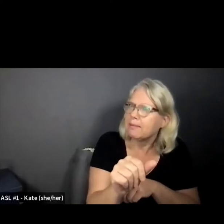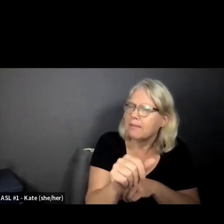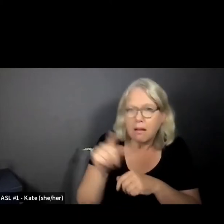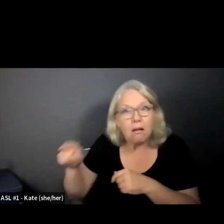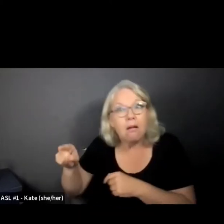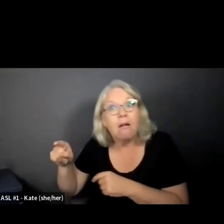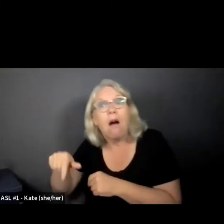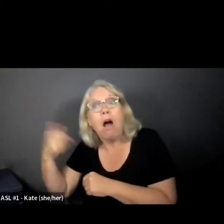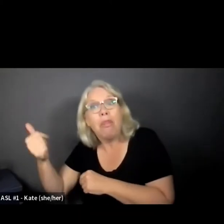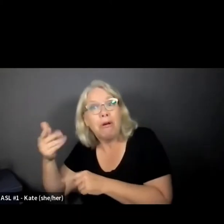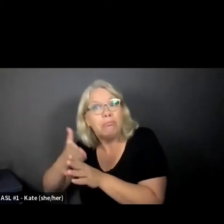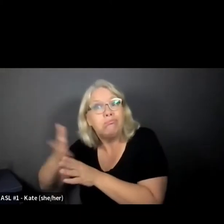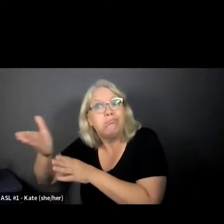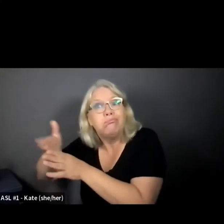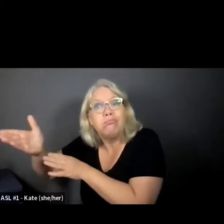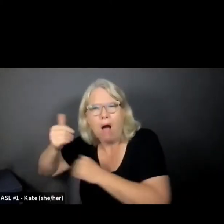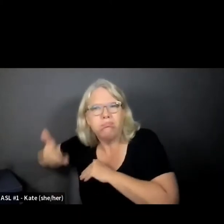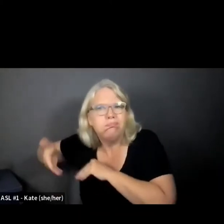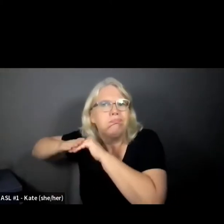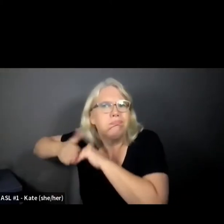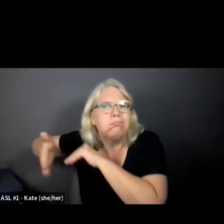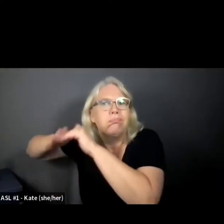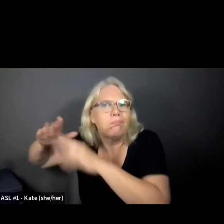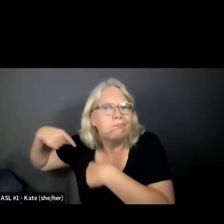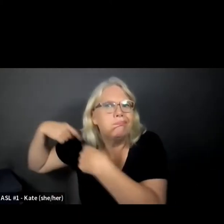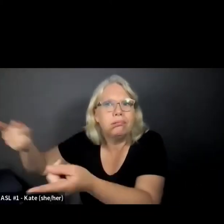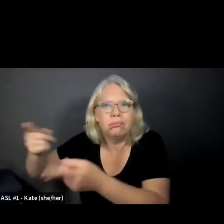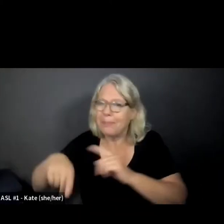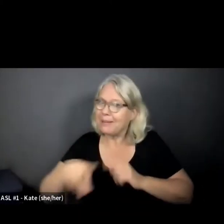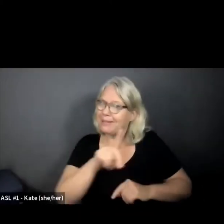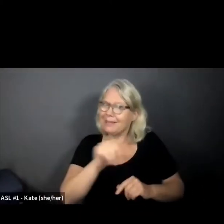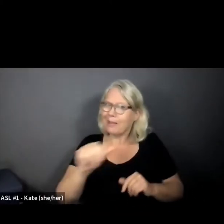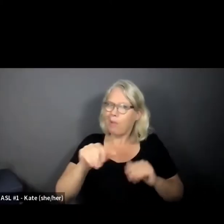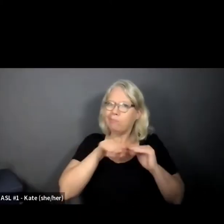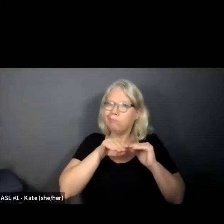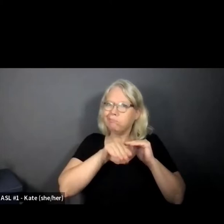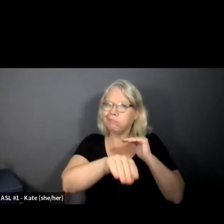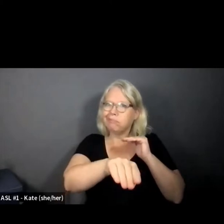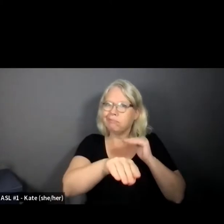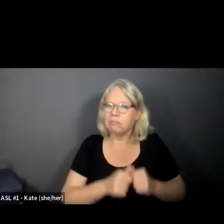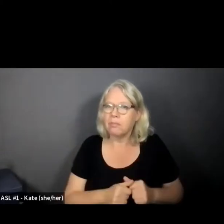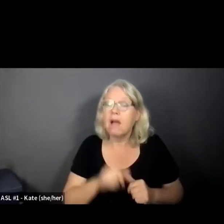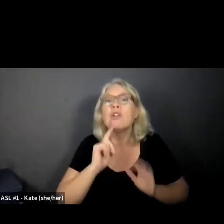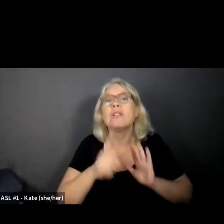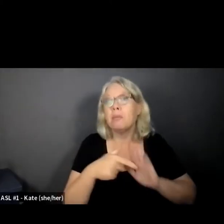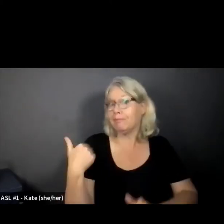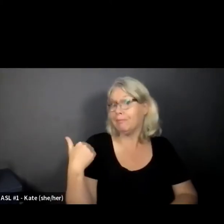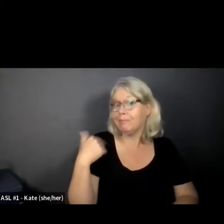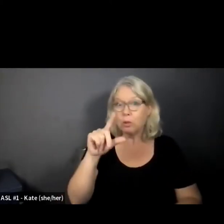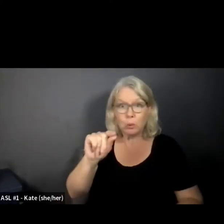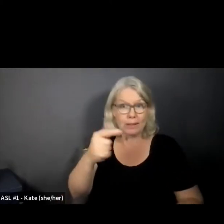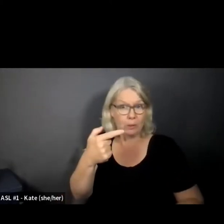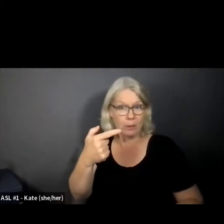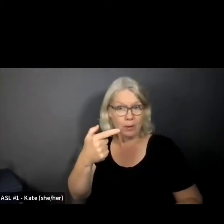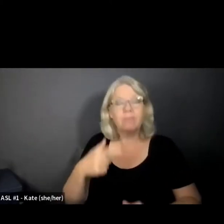TAKE, FOR EXAMPLE, A RECENT 2021 DISABILITY CASE WHERE THE TRIBUNAL FOUND A GYMNASTICS